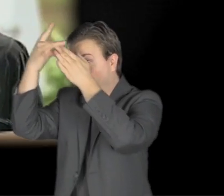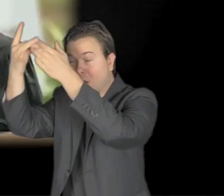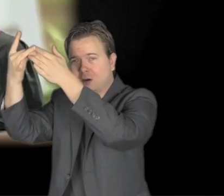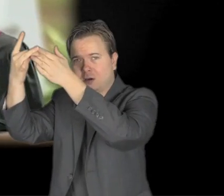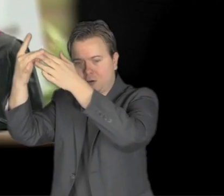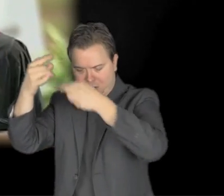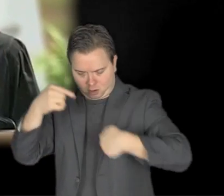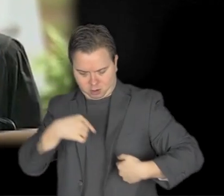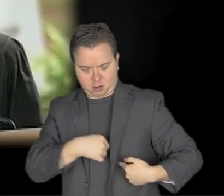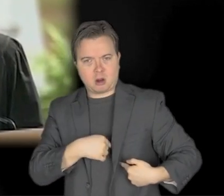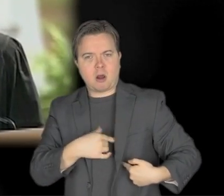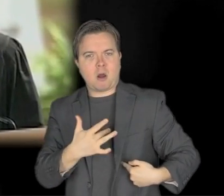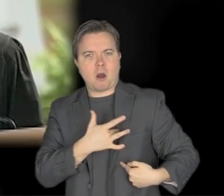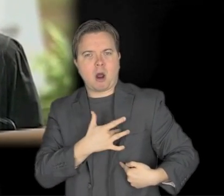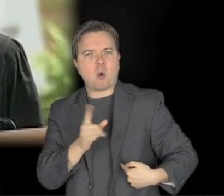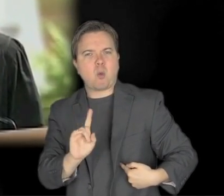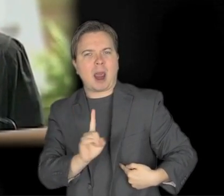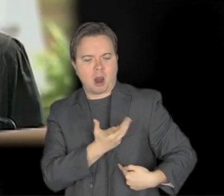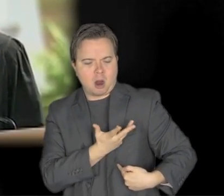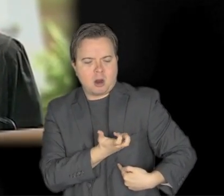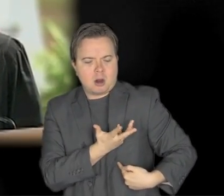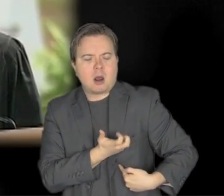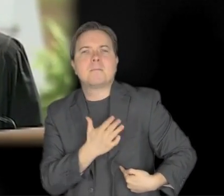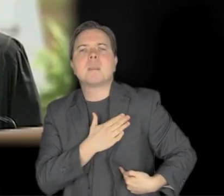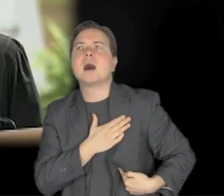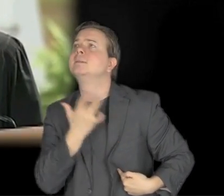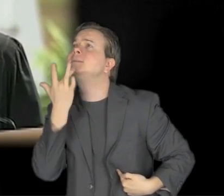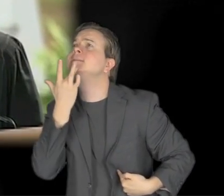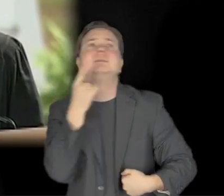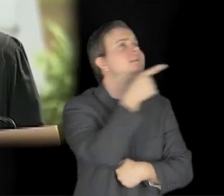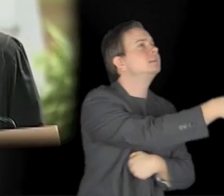Don't let the noise of others' opinions drown out your own inner voice.